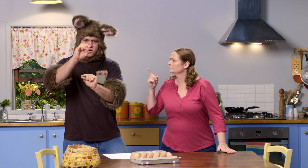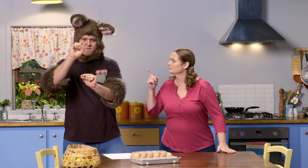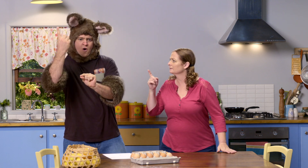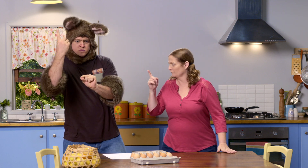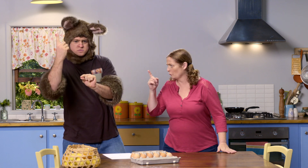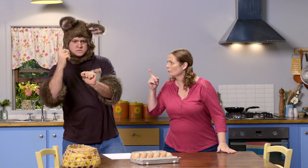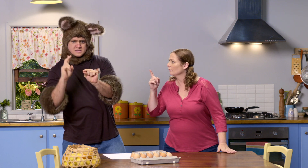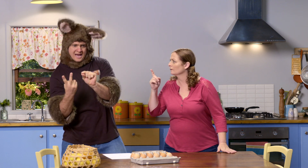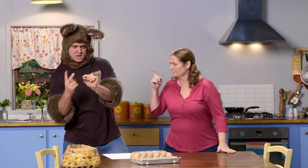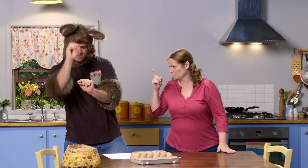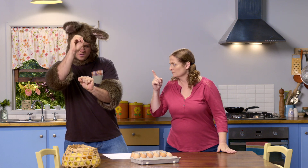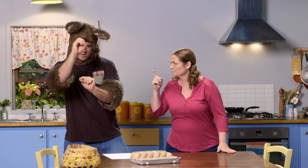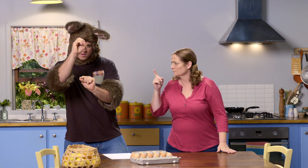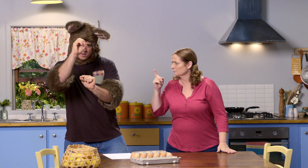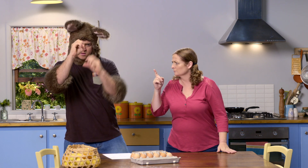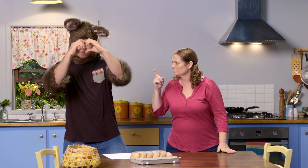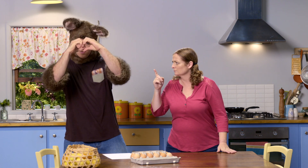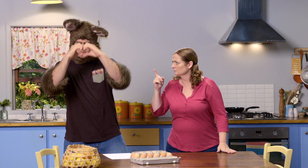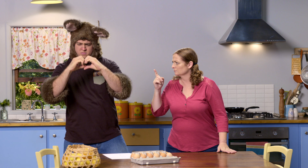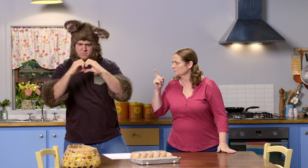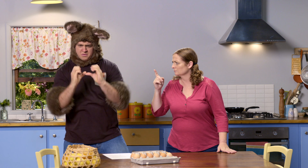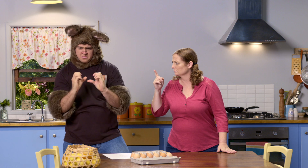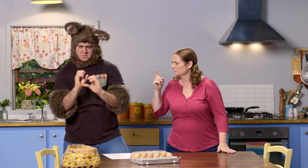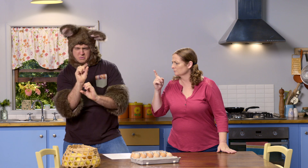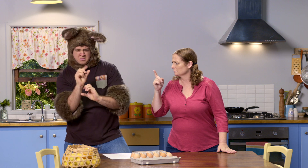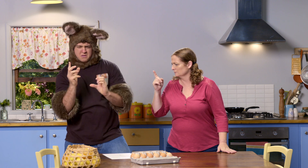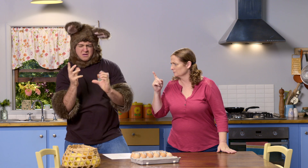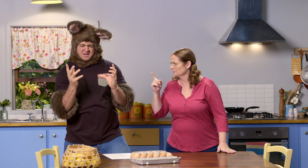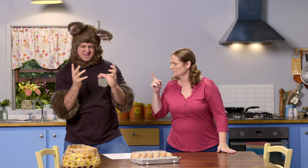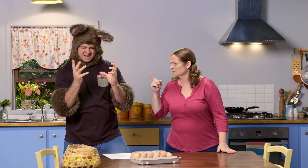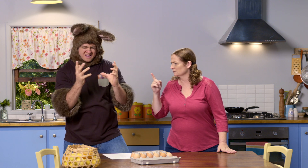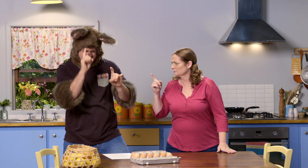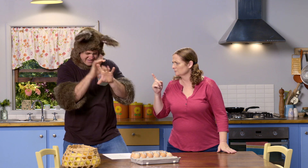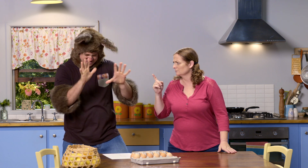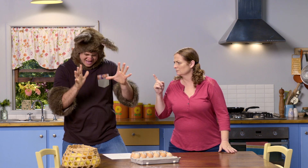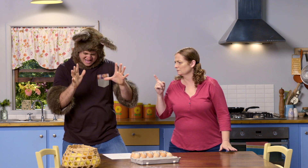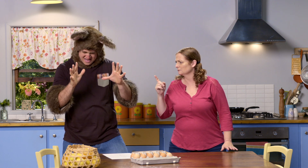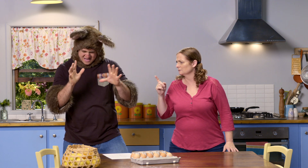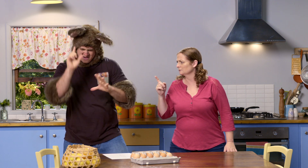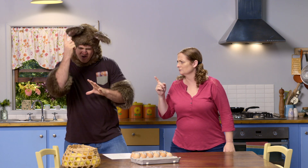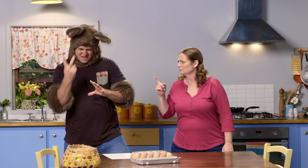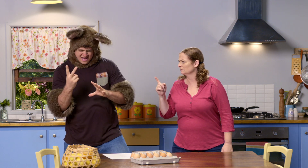But then if the egg's first, it hatches into a chicken second... I'm confused.